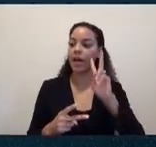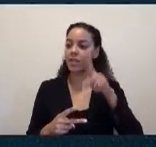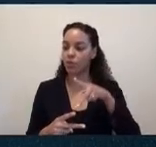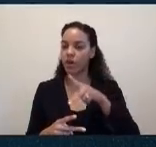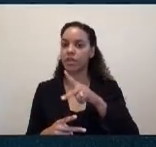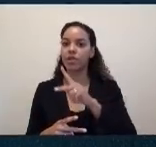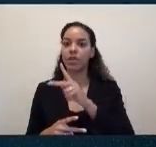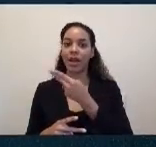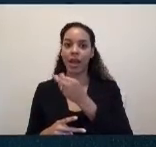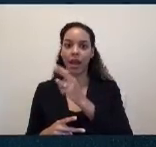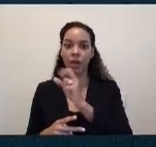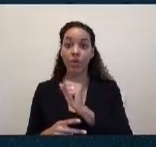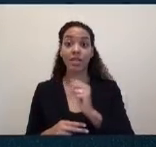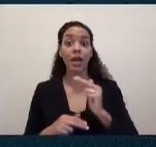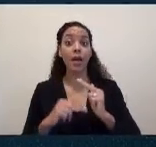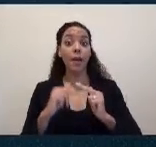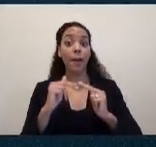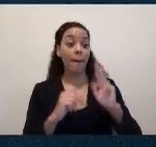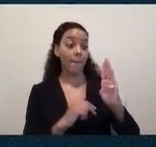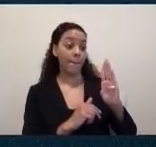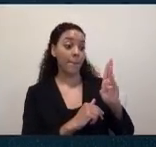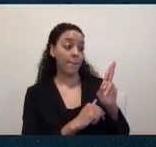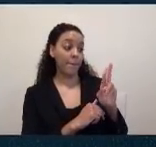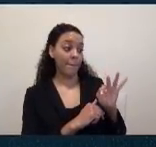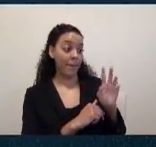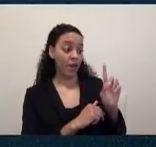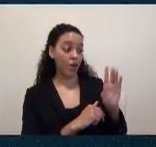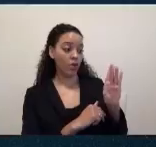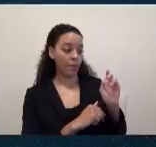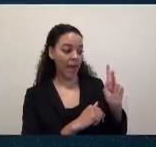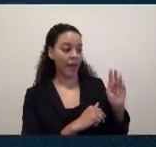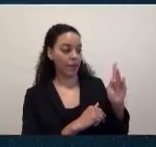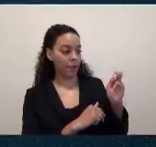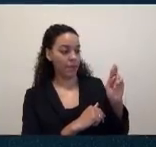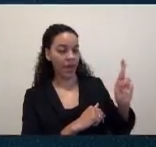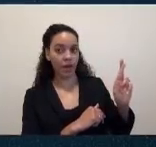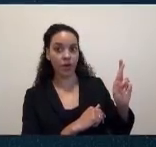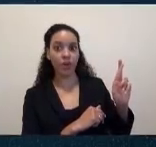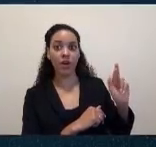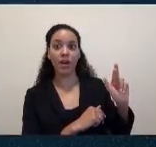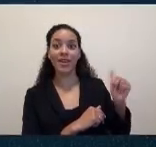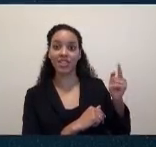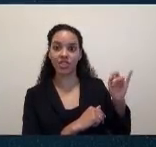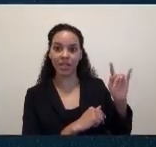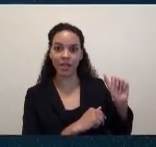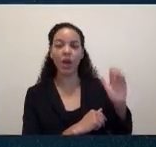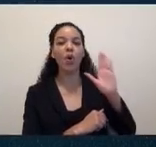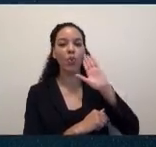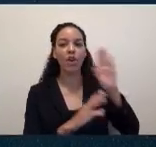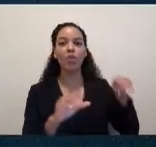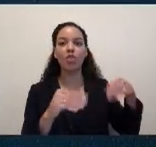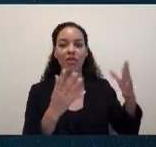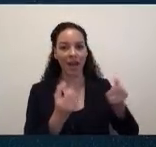will provide that support to Americans everywhere. It's a once in a generation opportunity